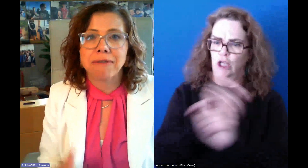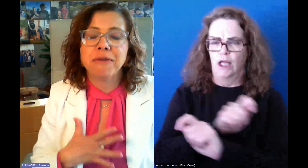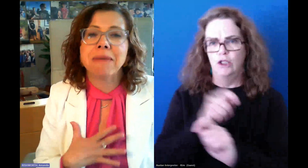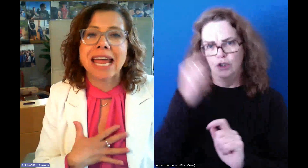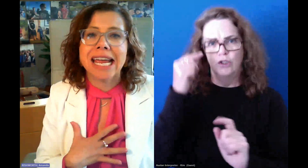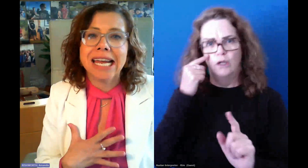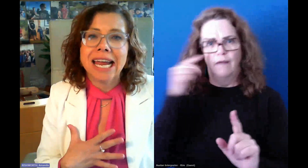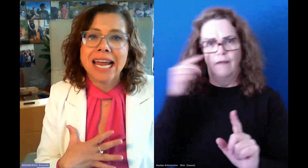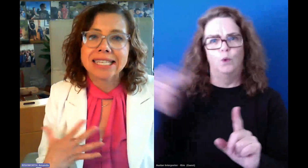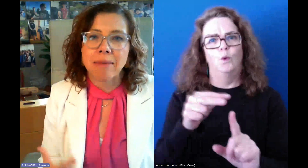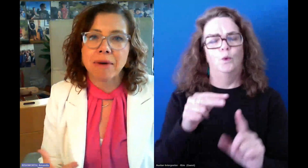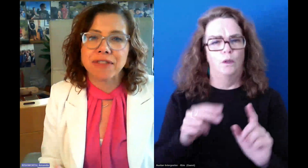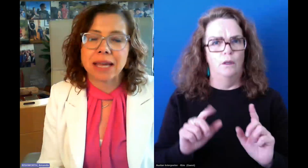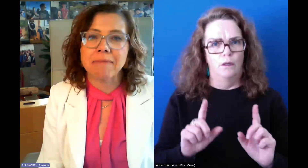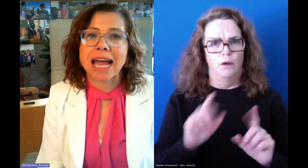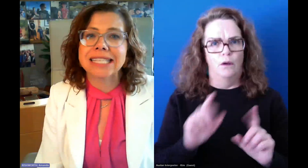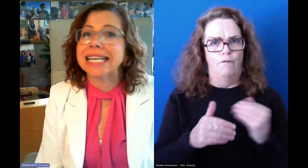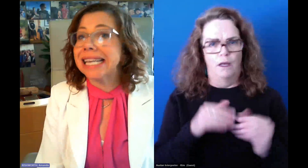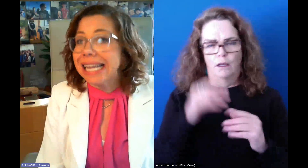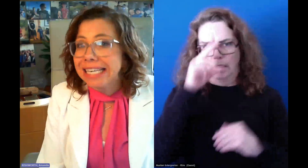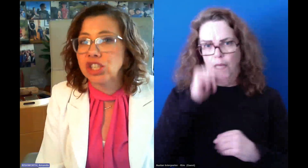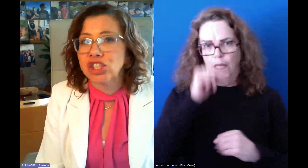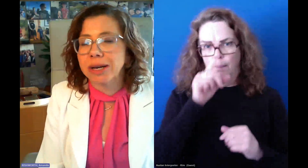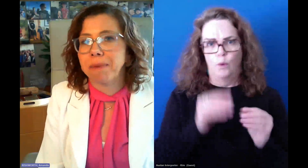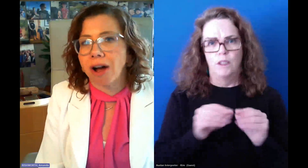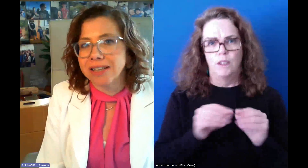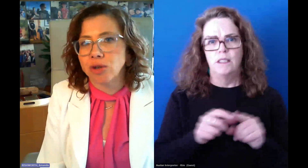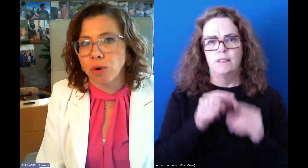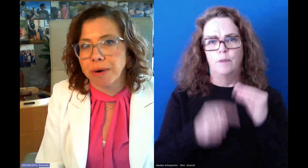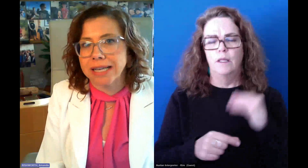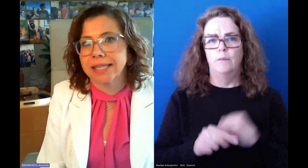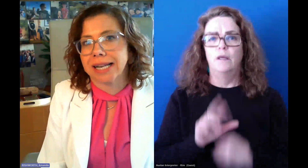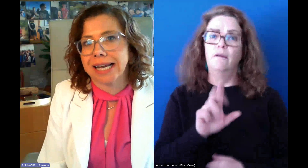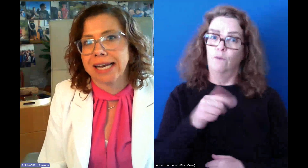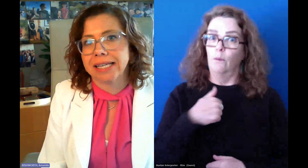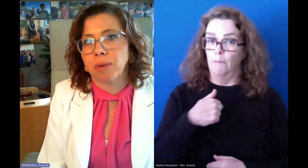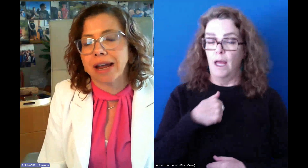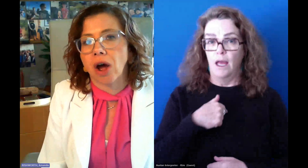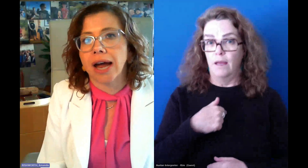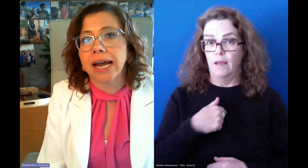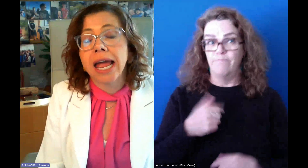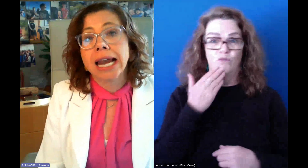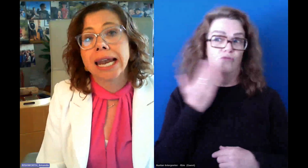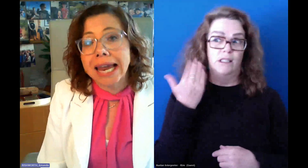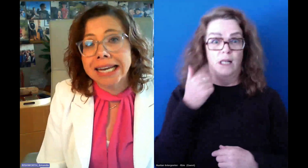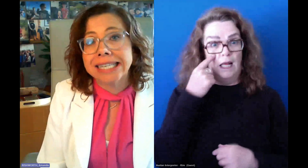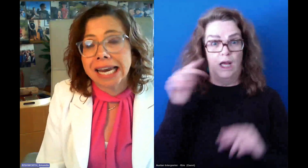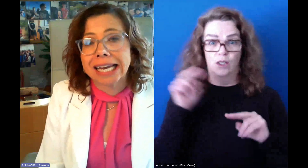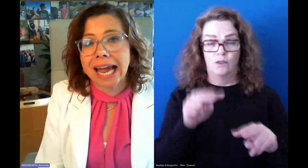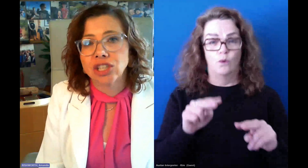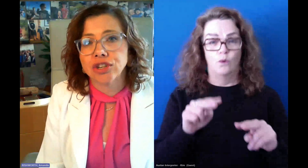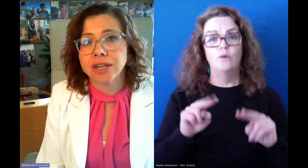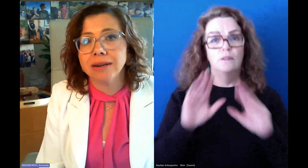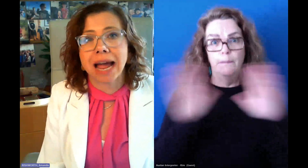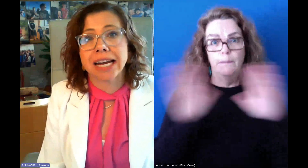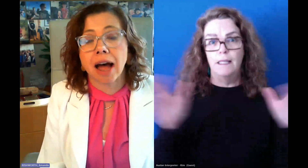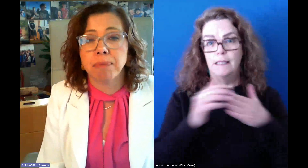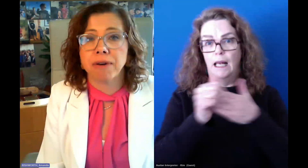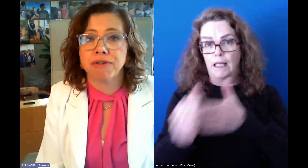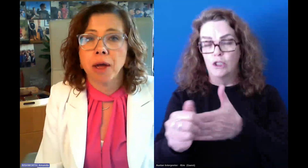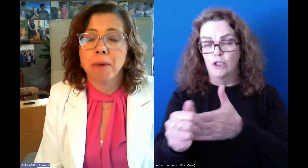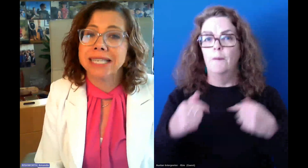but for me some of the amazing leadership I saw recently is when I led a delegation made up of